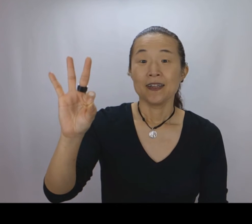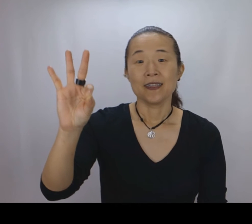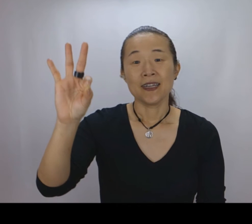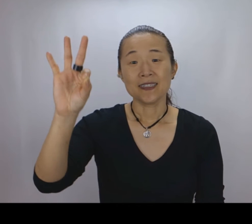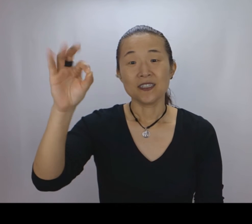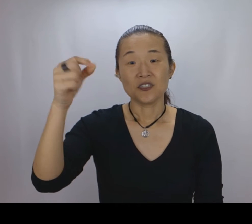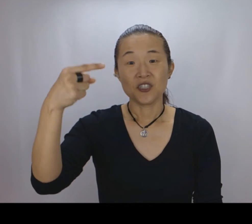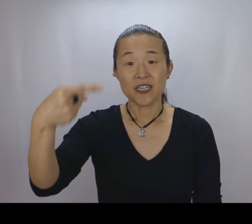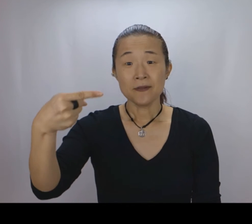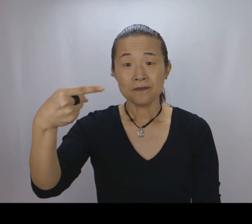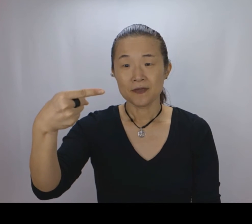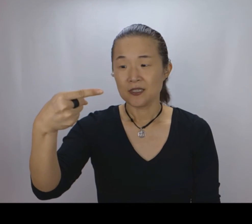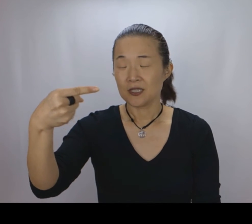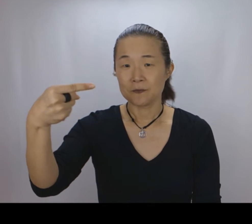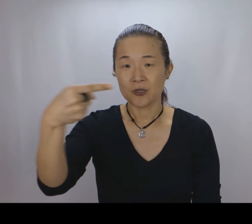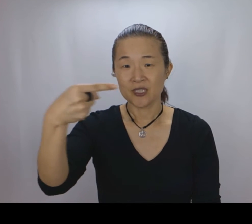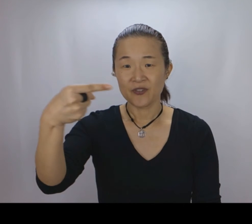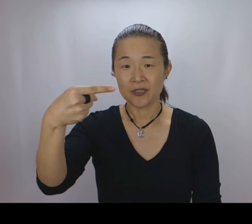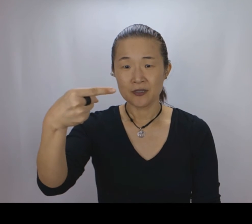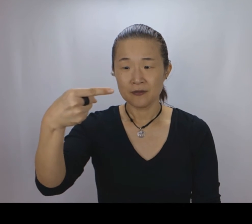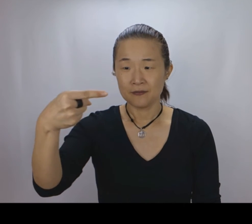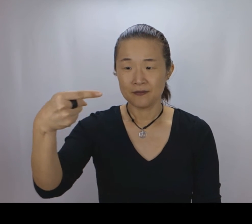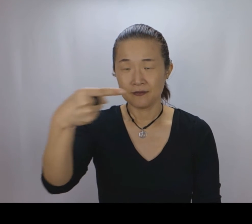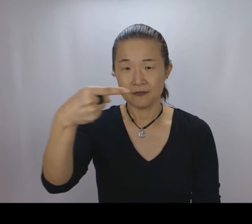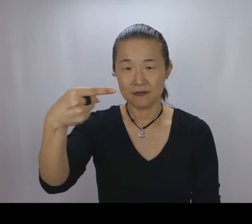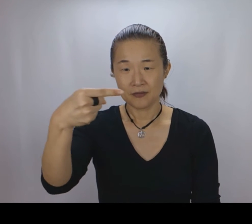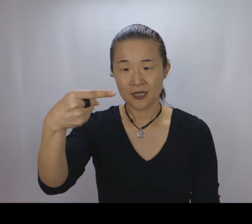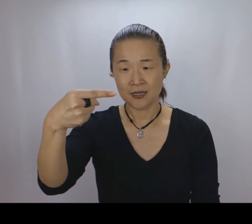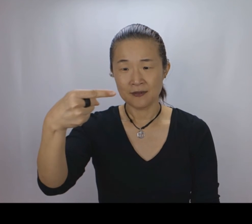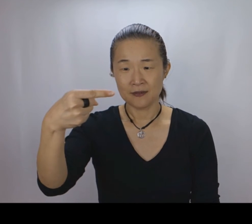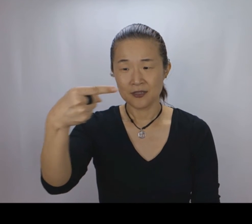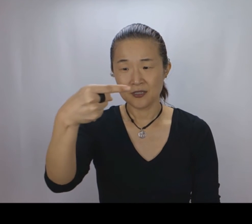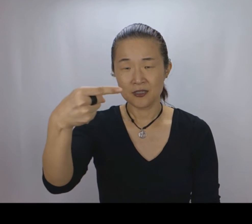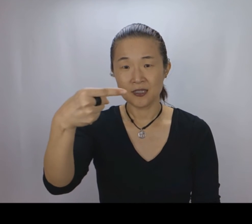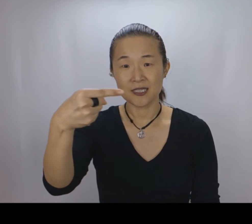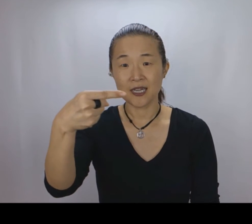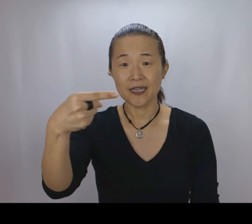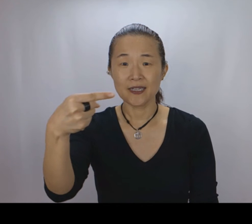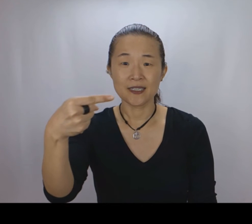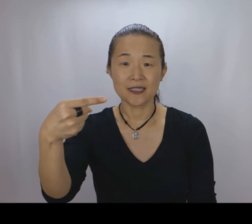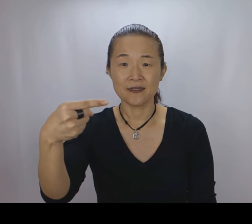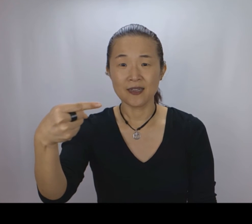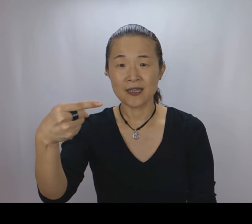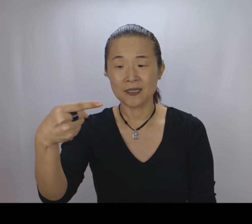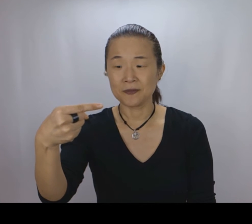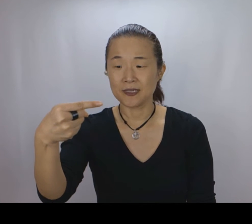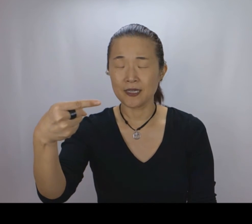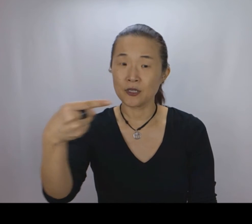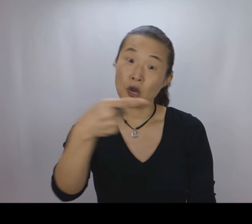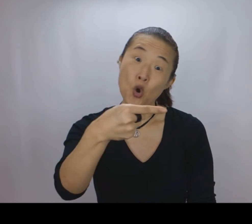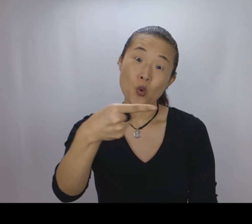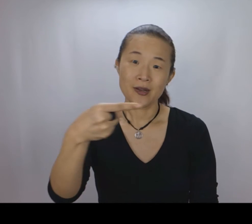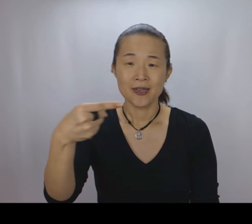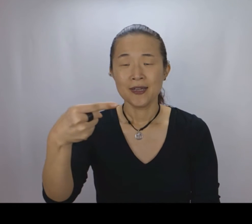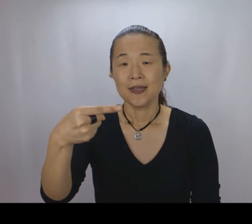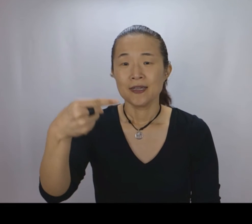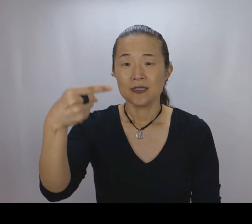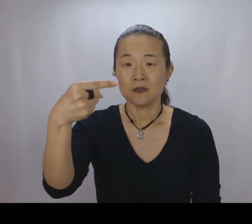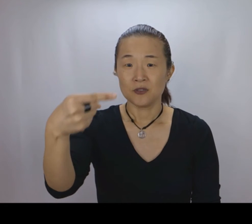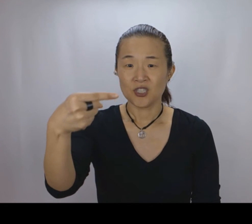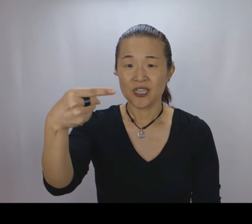And then next is "G" you just point your finger to the side as this as if to say go, so "G."